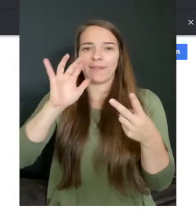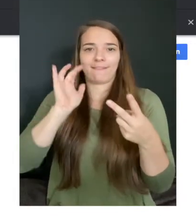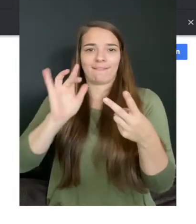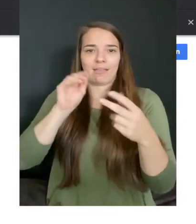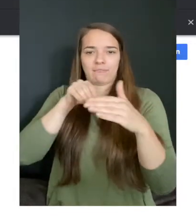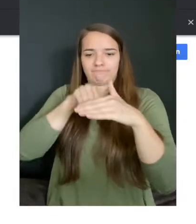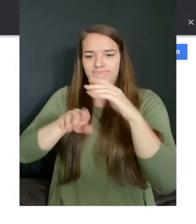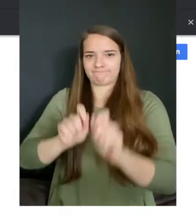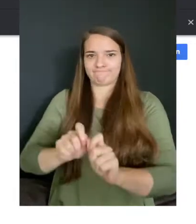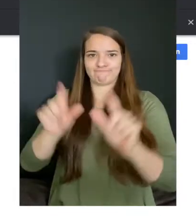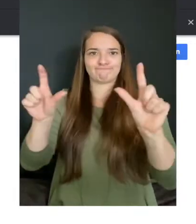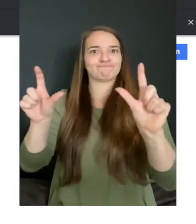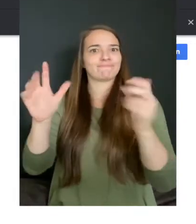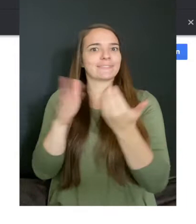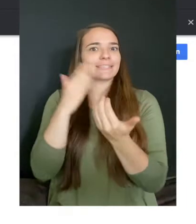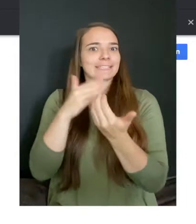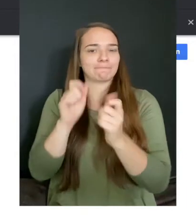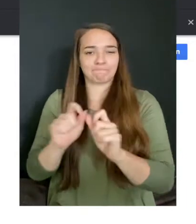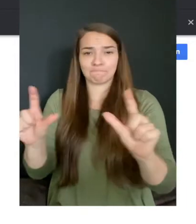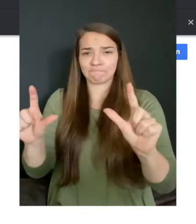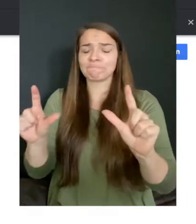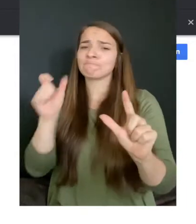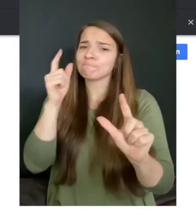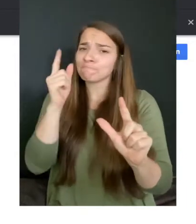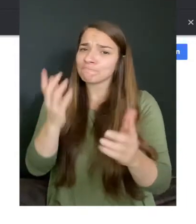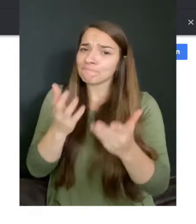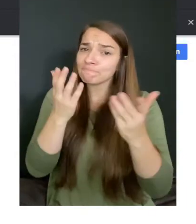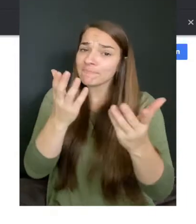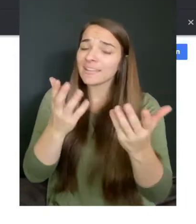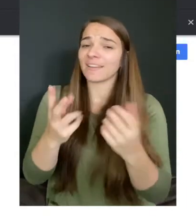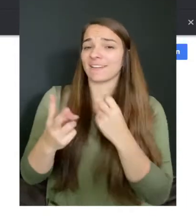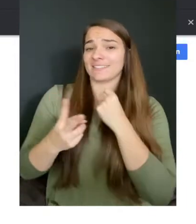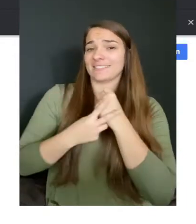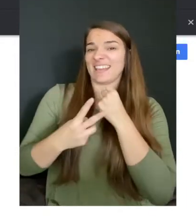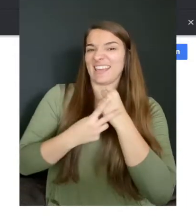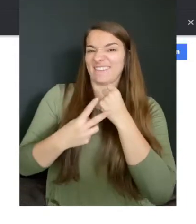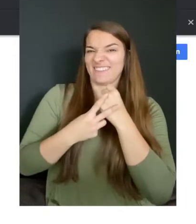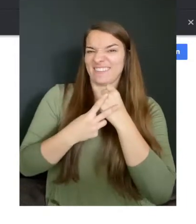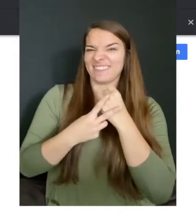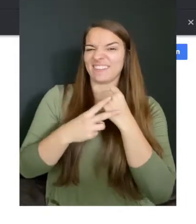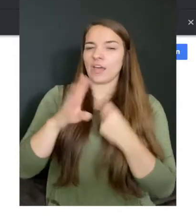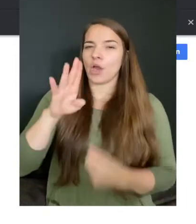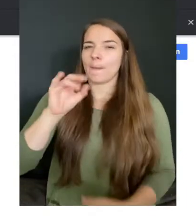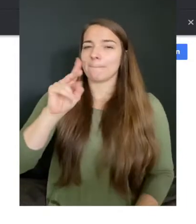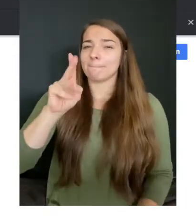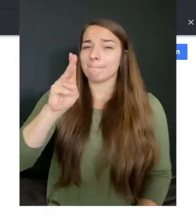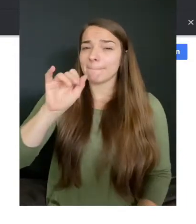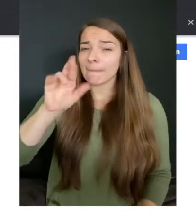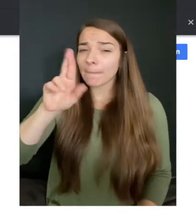is saving this link as a favorite or as a bookmark to your internet browser, that way